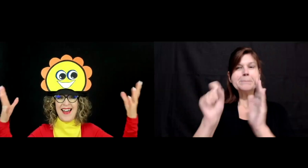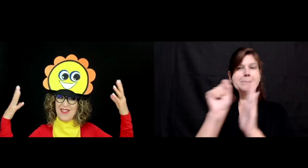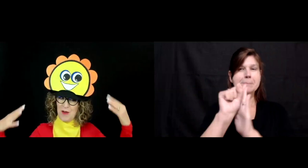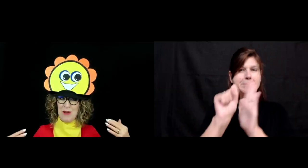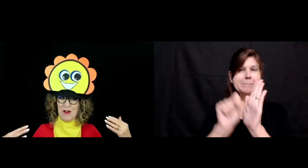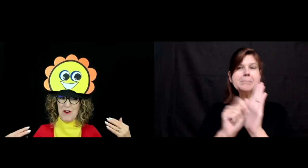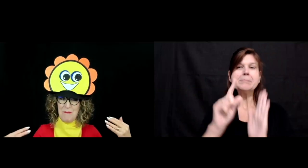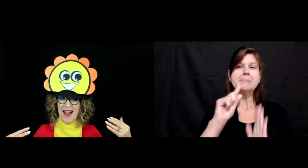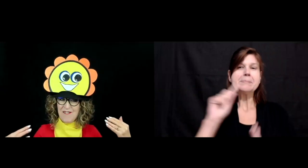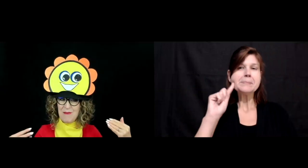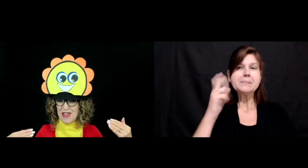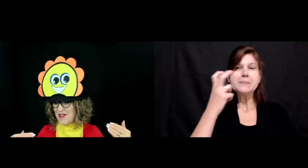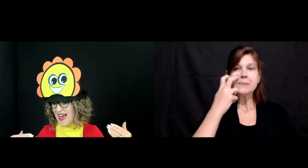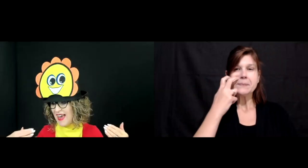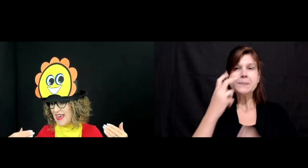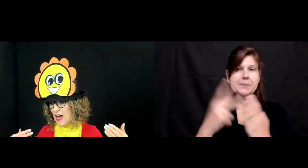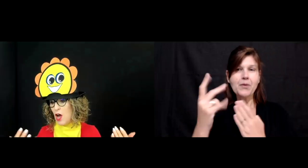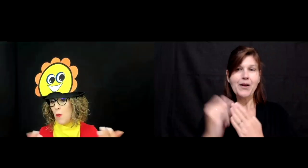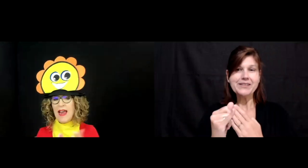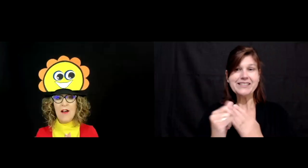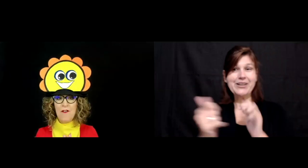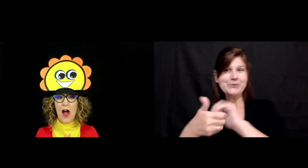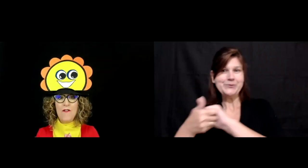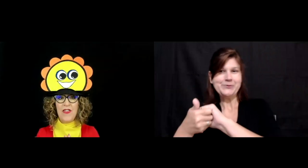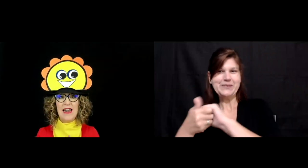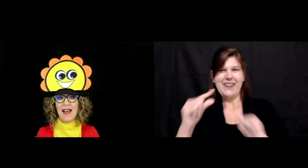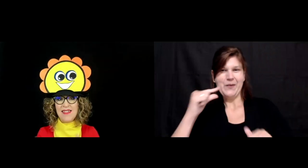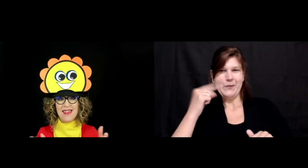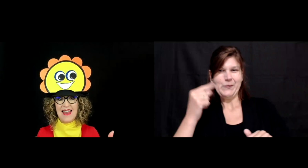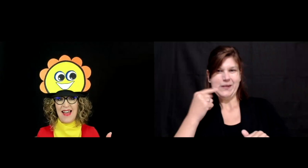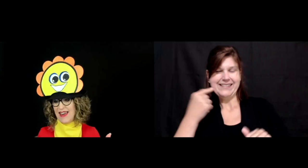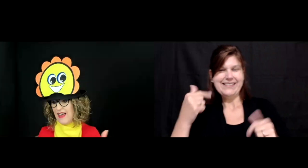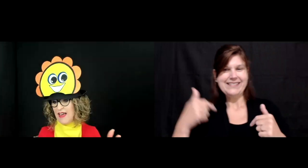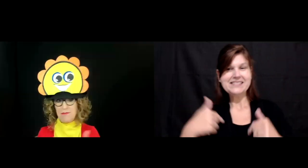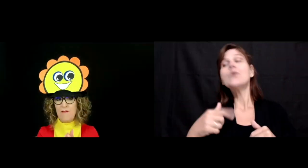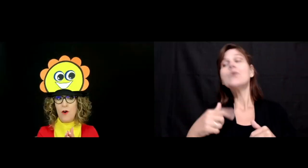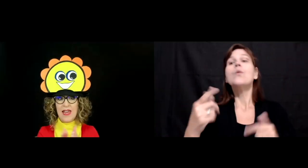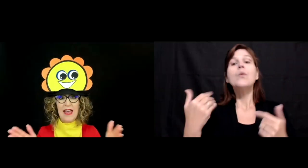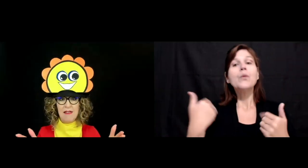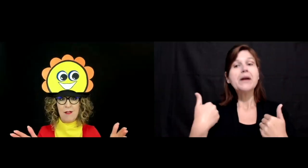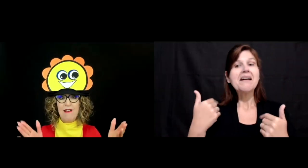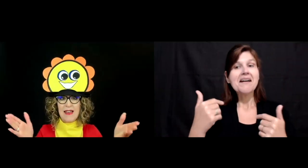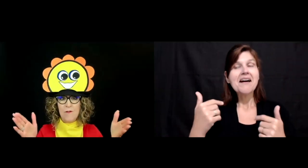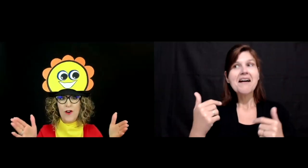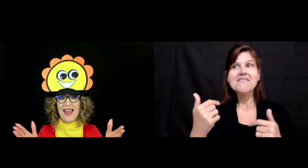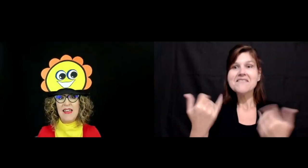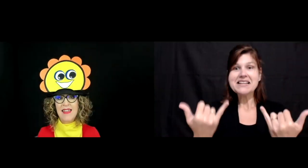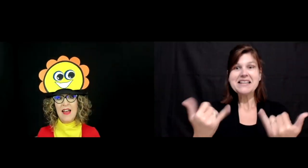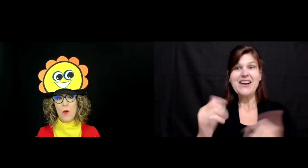and Gwyn McCormack from the UK, we have over the last nine, four years, sorry, four years,